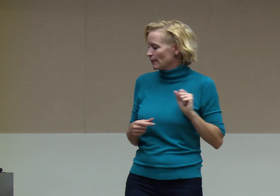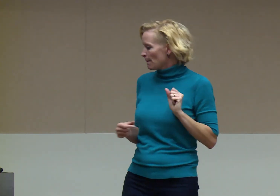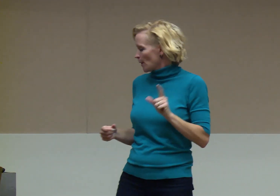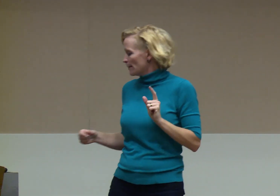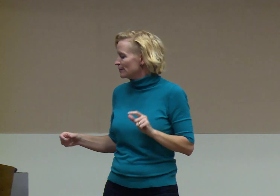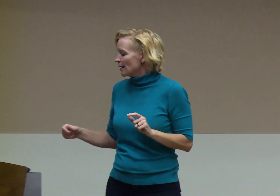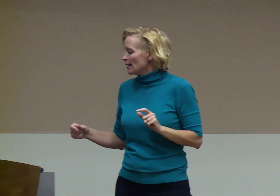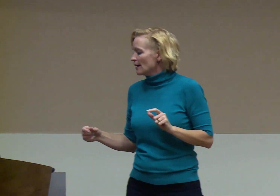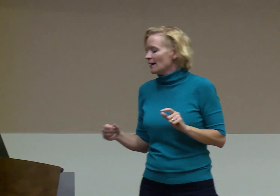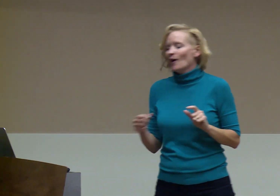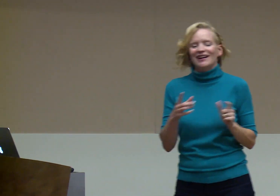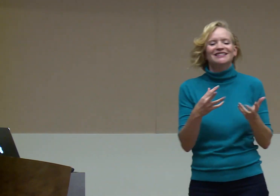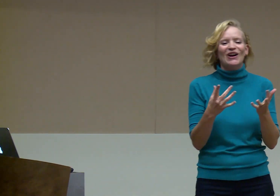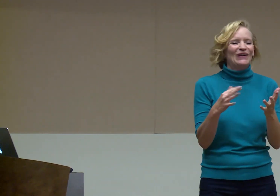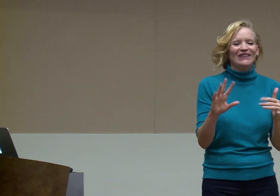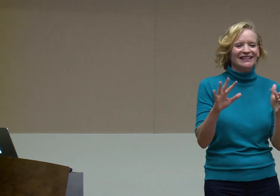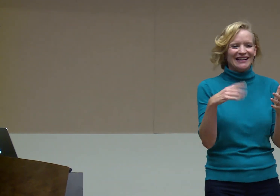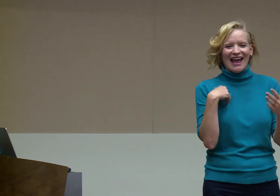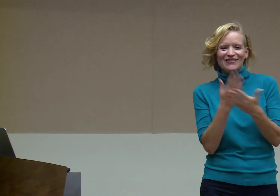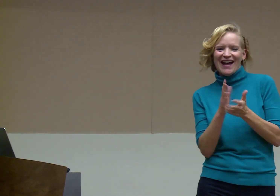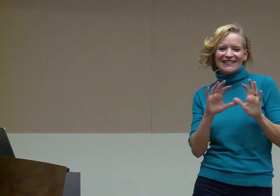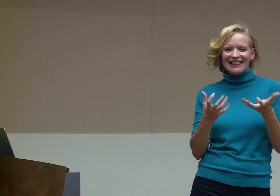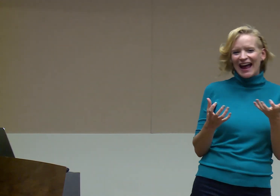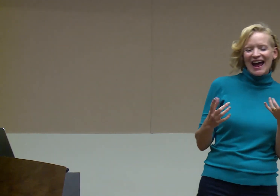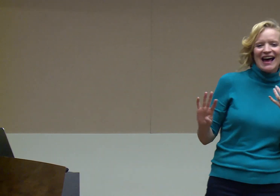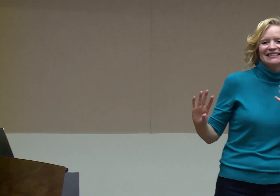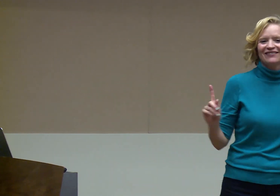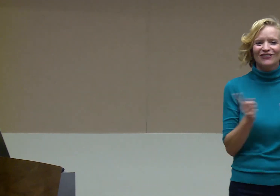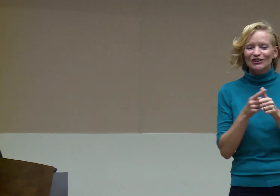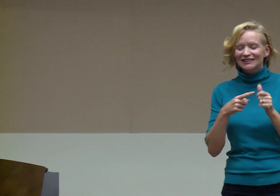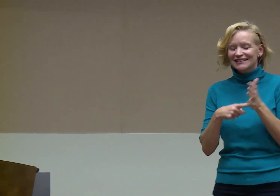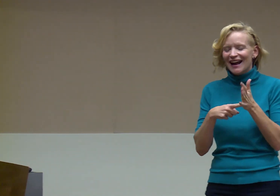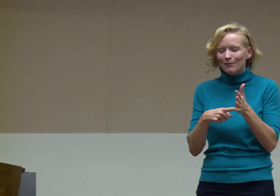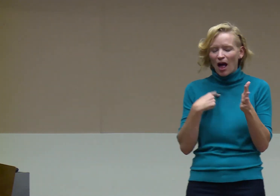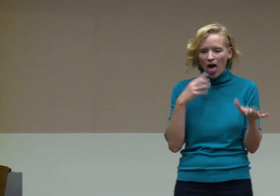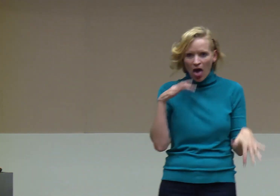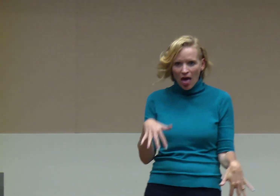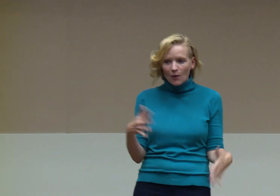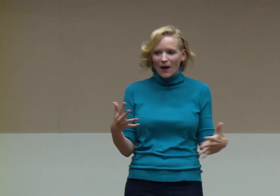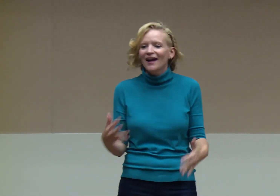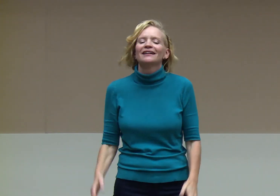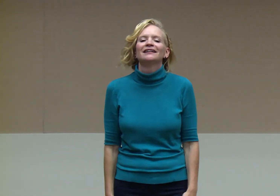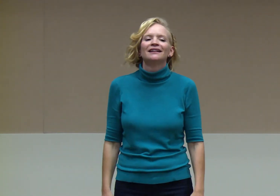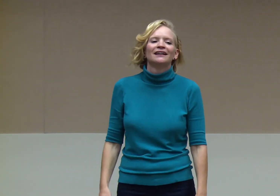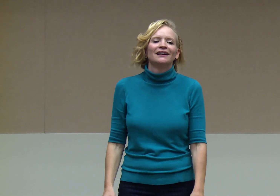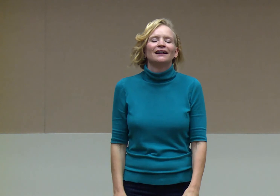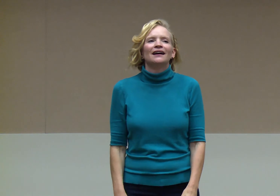and then a linguist-- Dr. Perlmutter is a linguist. So I showed up to class,